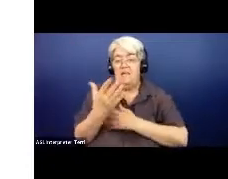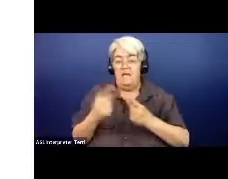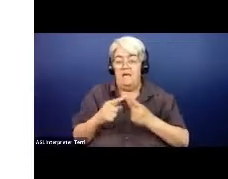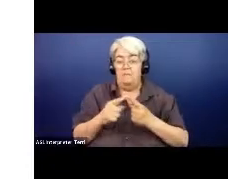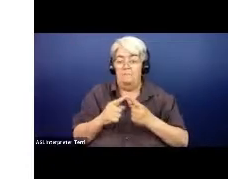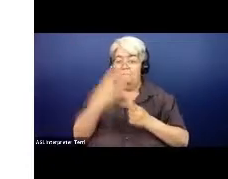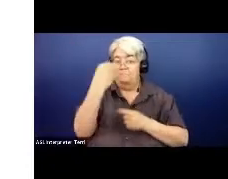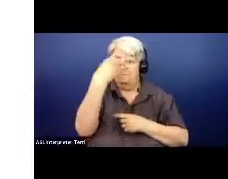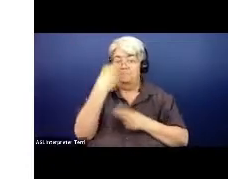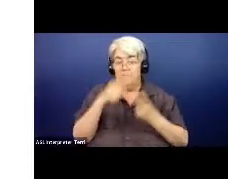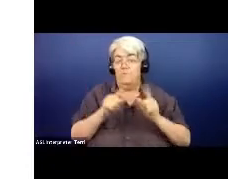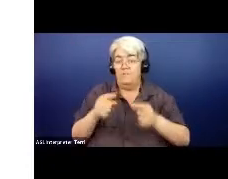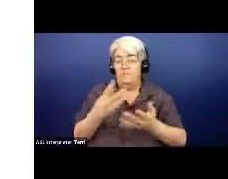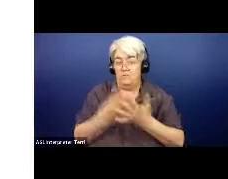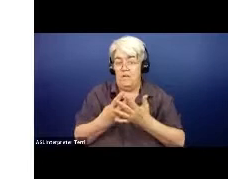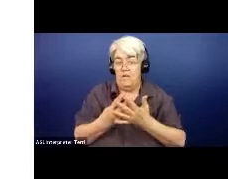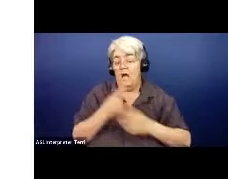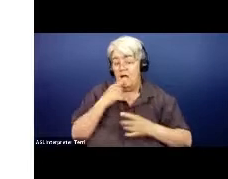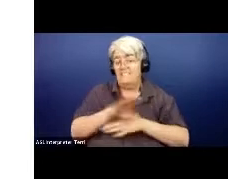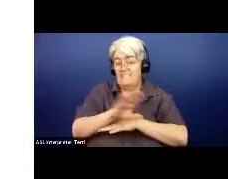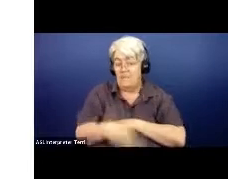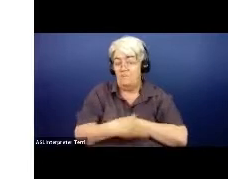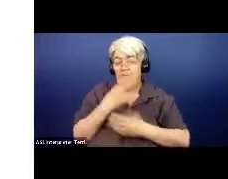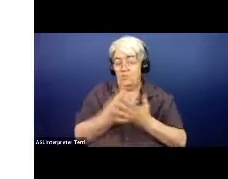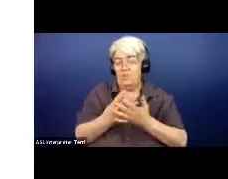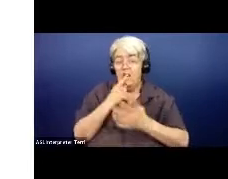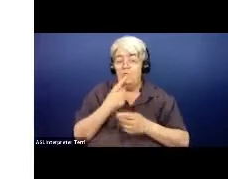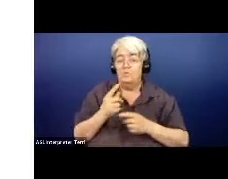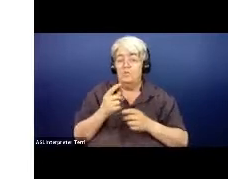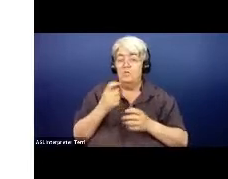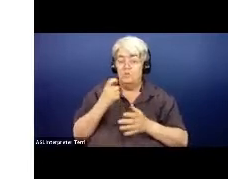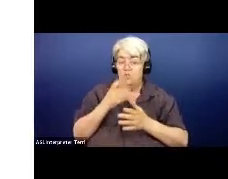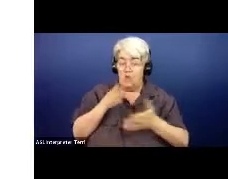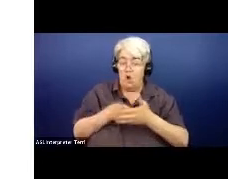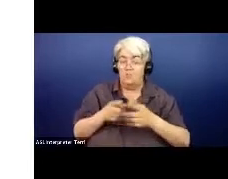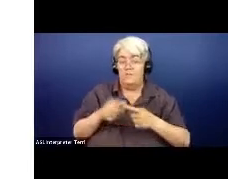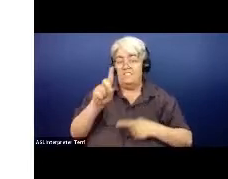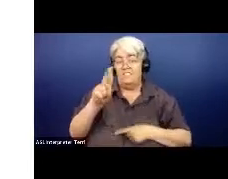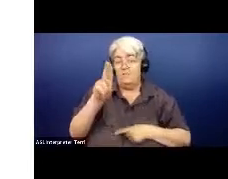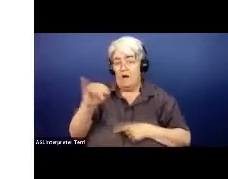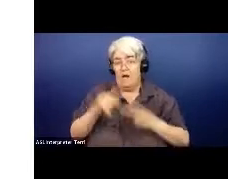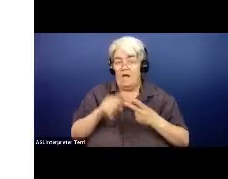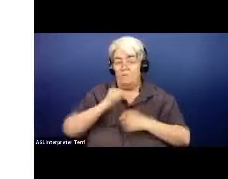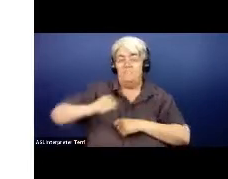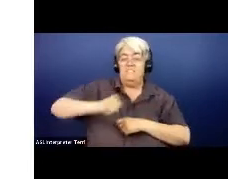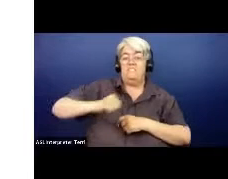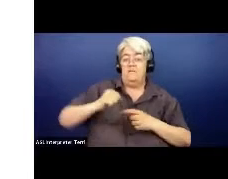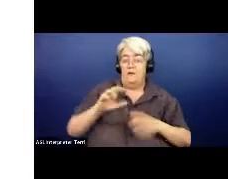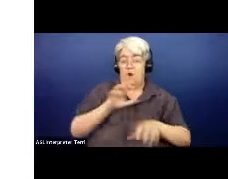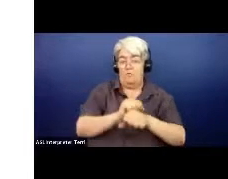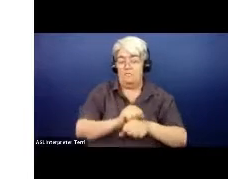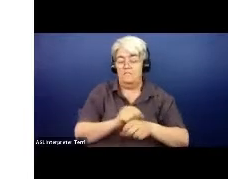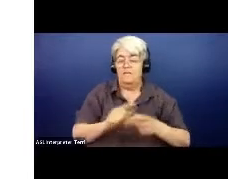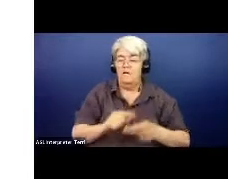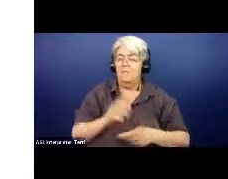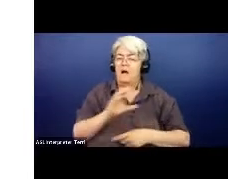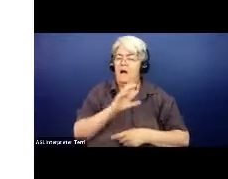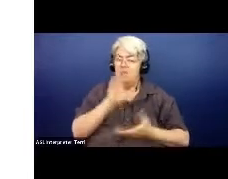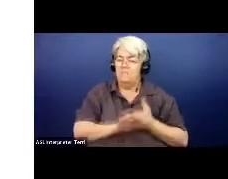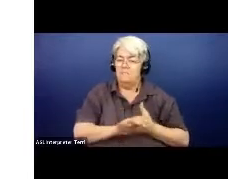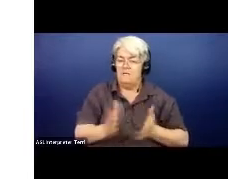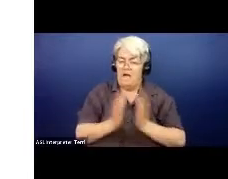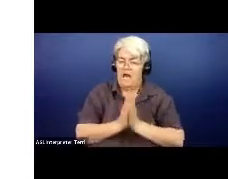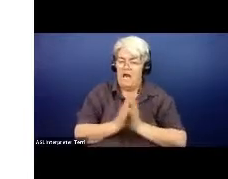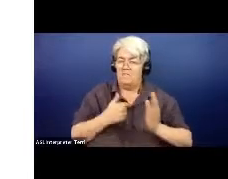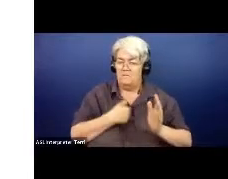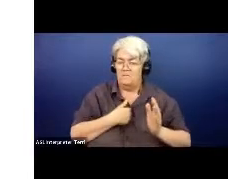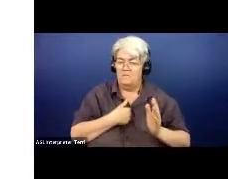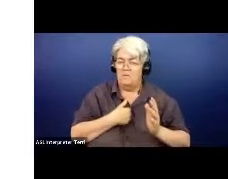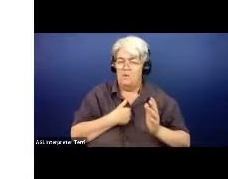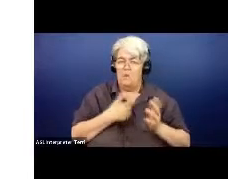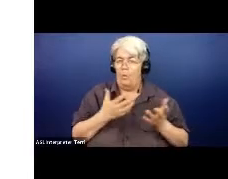I was charged with DUI and resisting arrest. My husband asked me what I thought was going